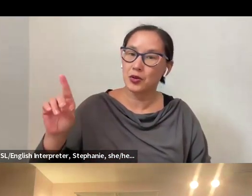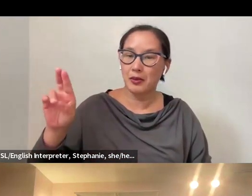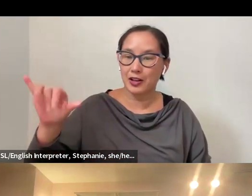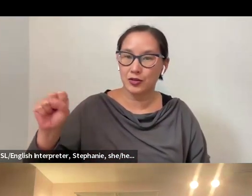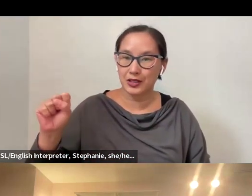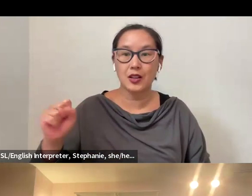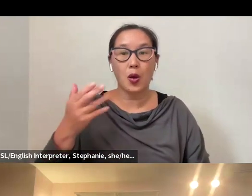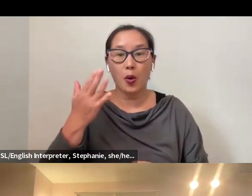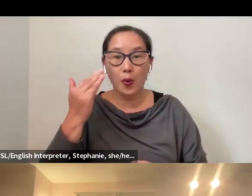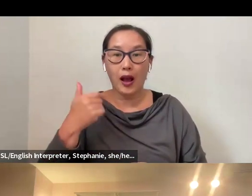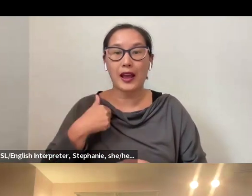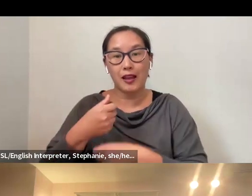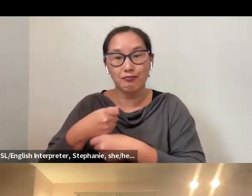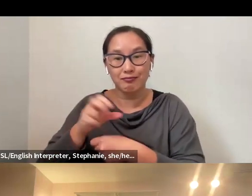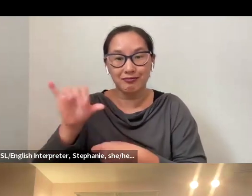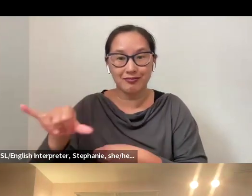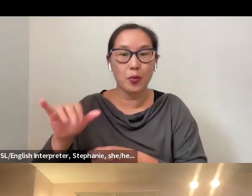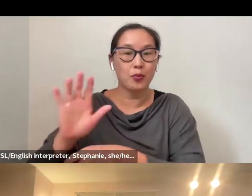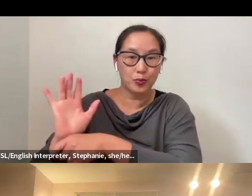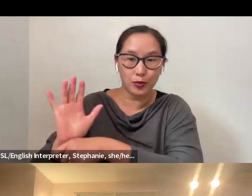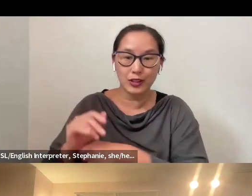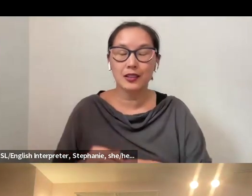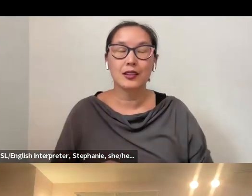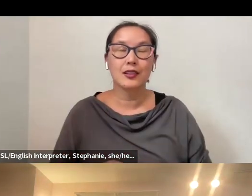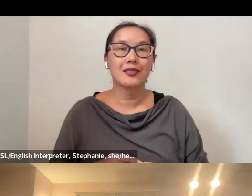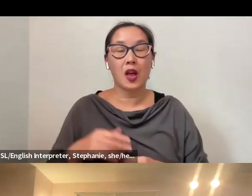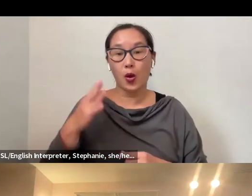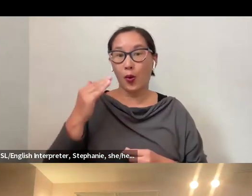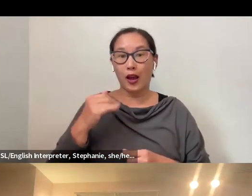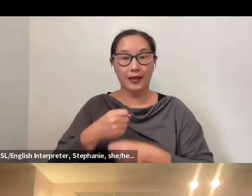and the reason why I decided to make a personal documentary